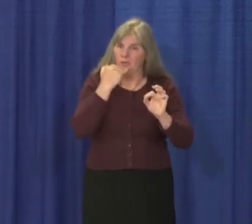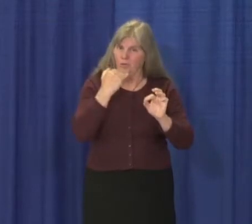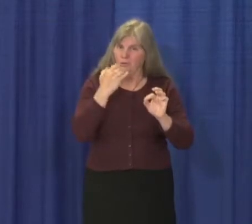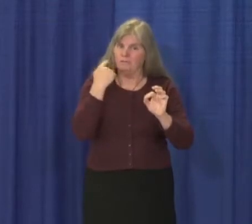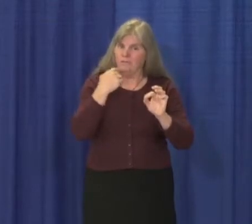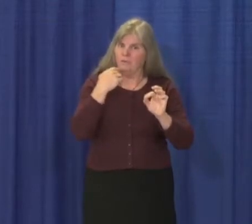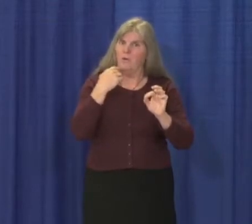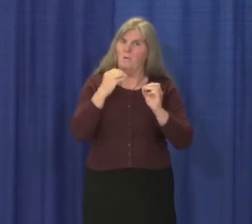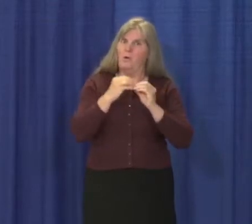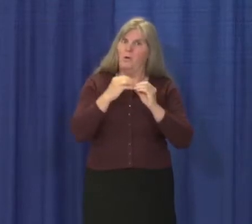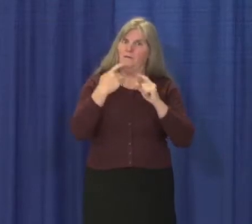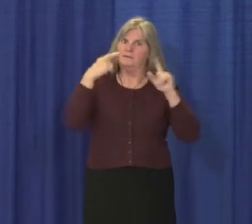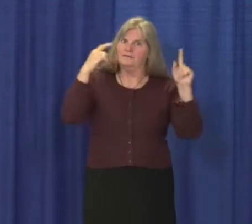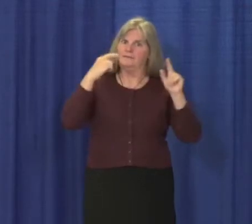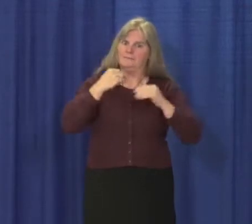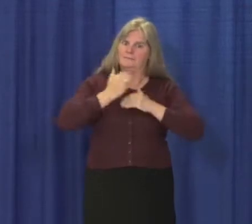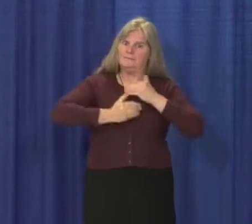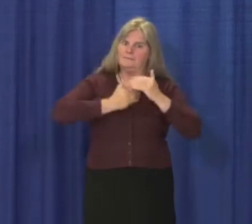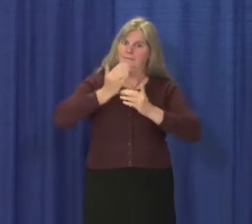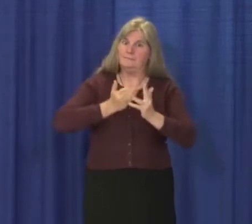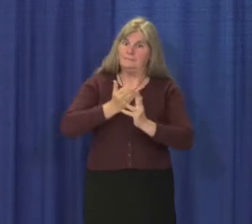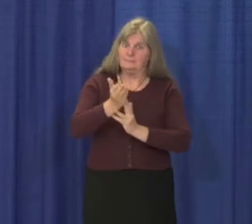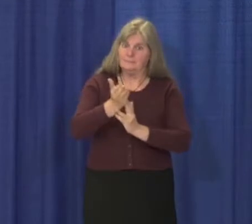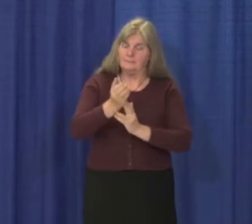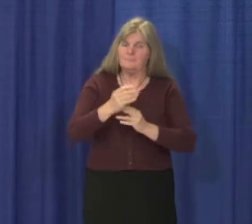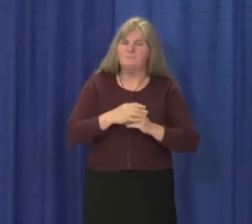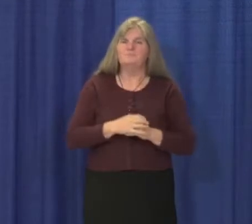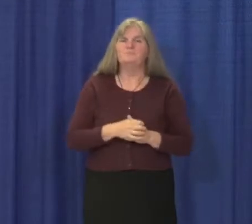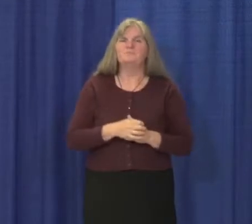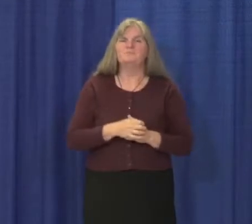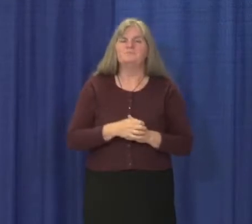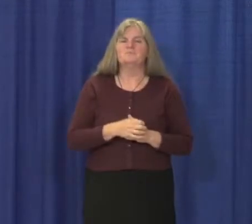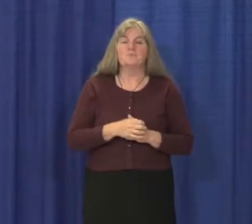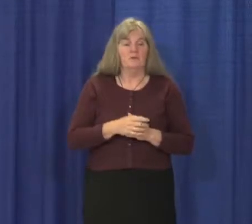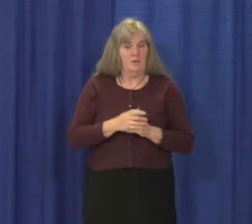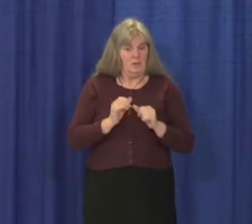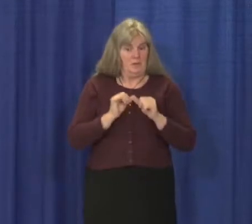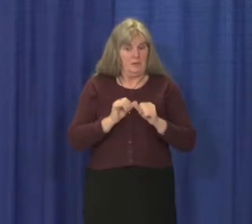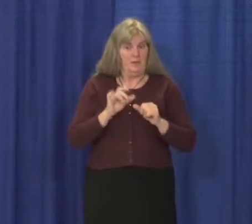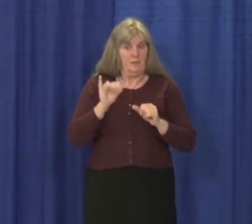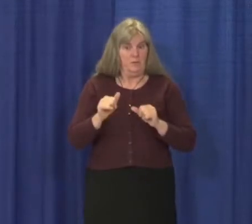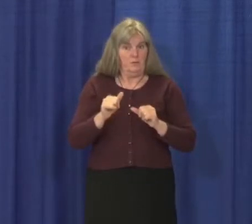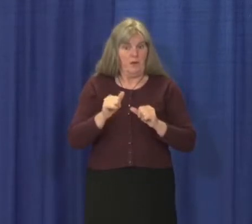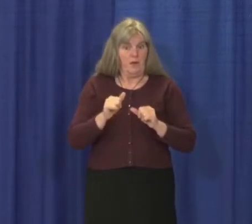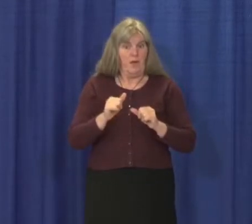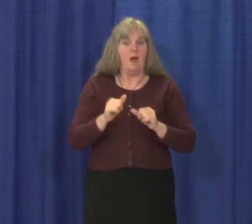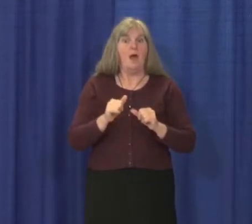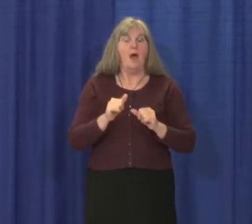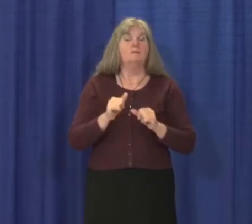see. We are confident we are getting through this and if this trend continues we will be lifting the